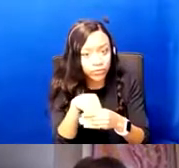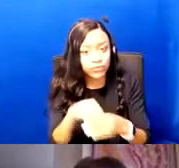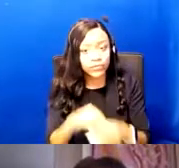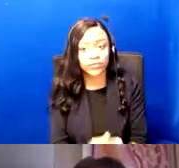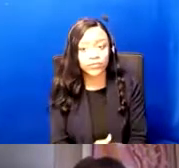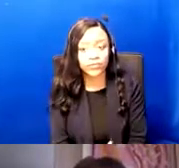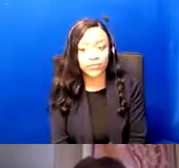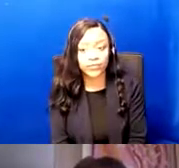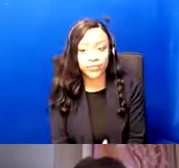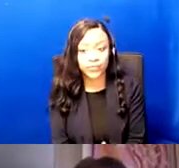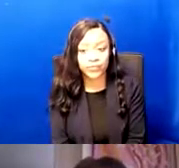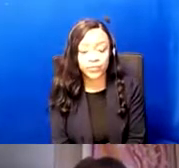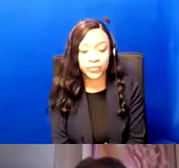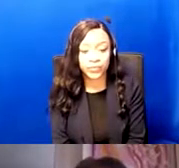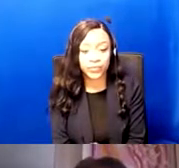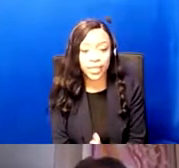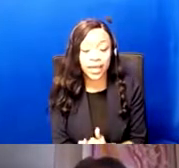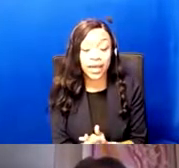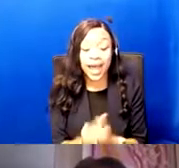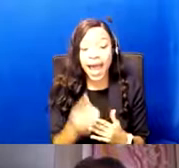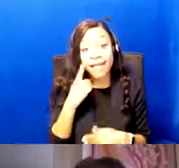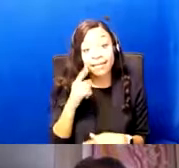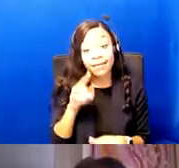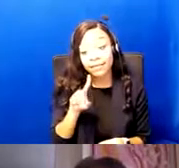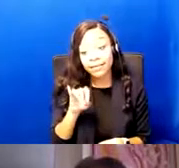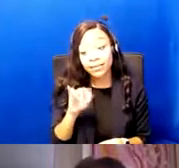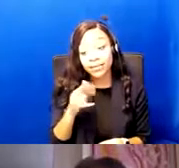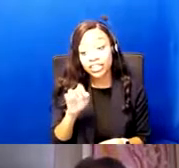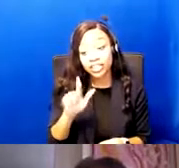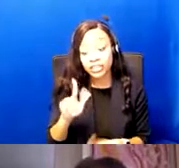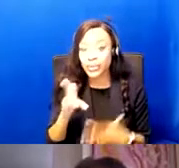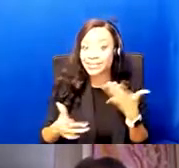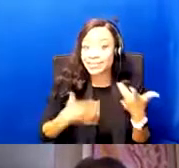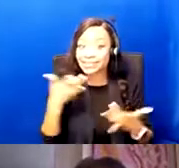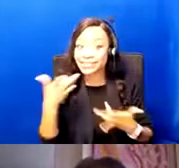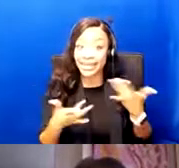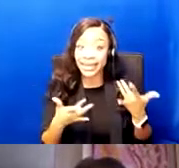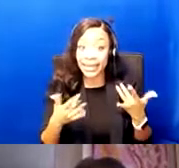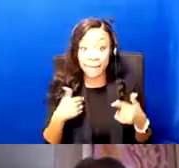I'm very excited about the digital. I think it doesn't scare me. I think it is, this is an opportunity,